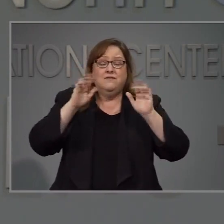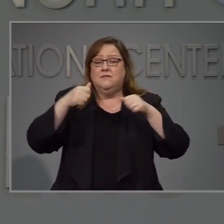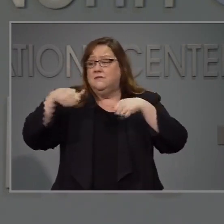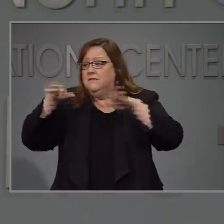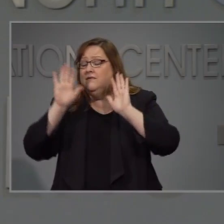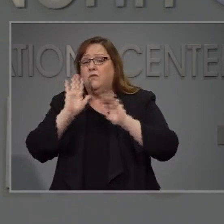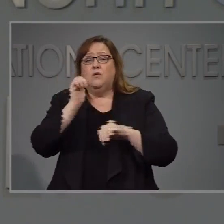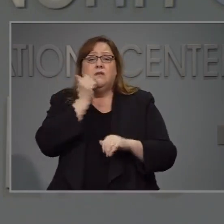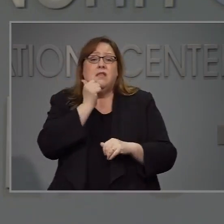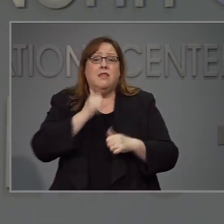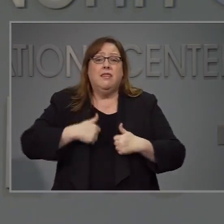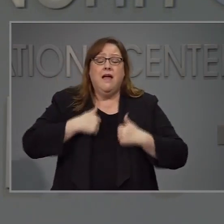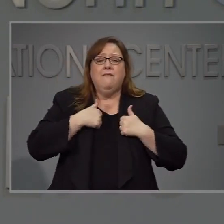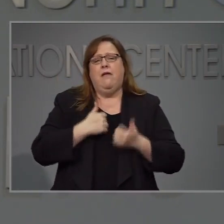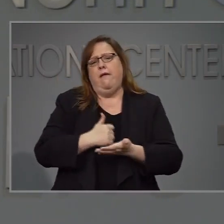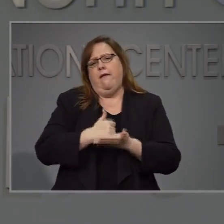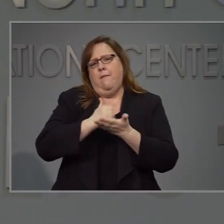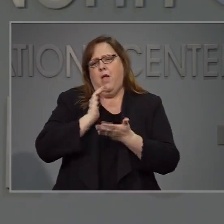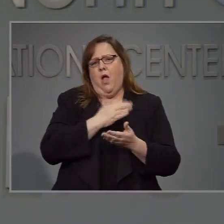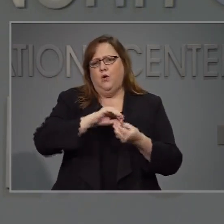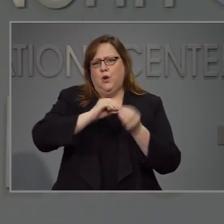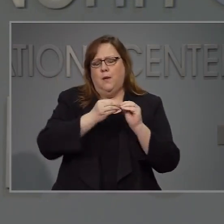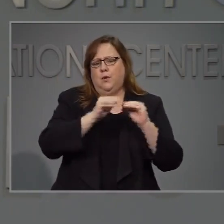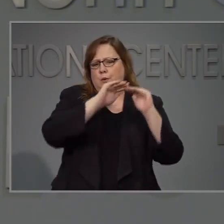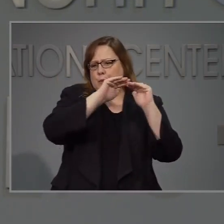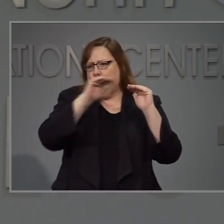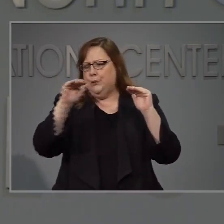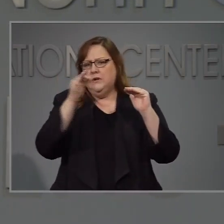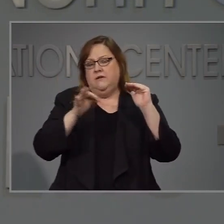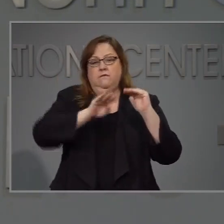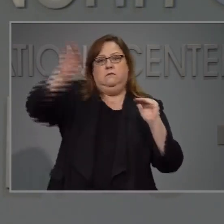DEATHS. THIS VIRUS IS STILL A SERIOUS THREAT TO OUR STATE. THE NORTH CAROLINIANS HAVE MADE CHANGES AND SACRIFICES IN THEIR